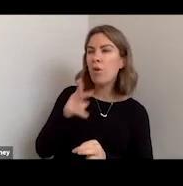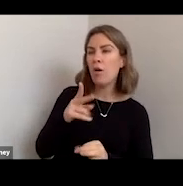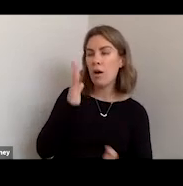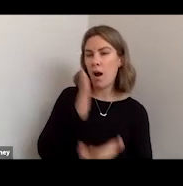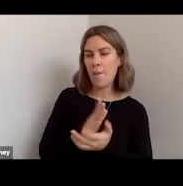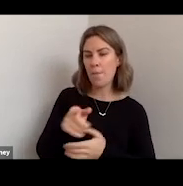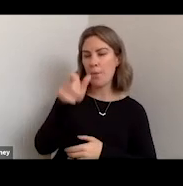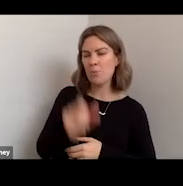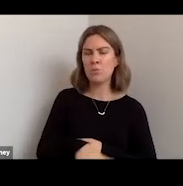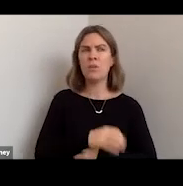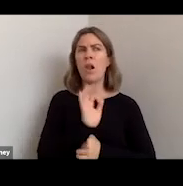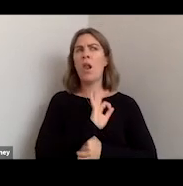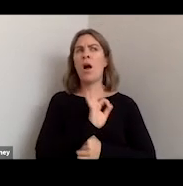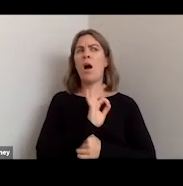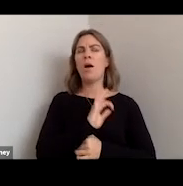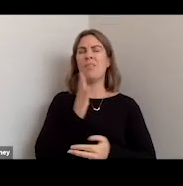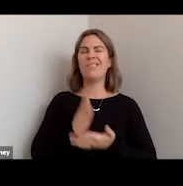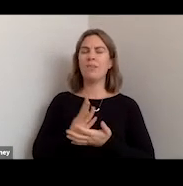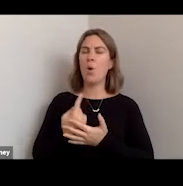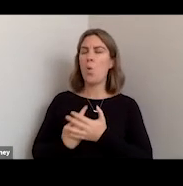I only smoke on the